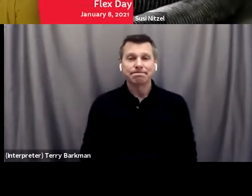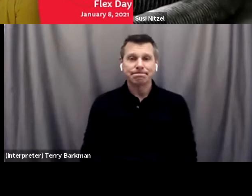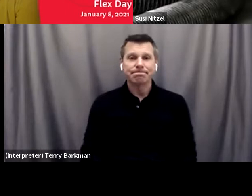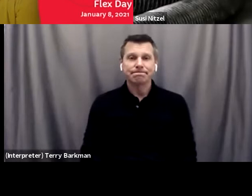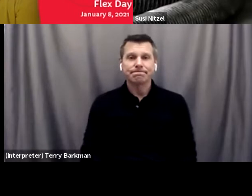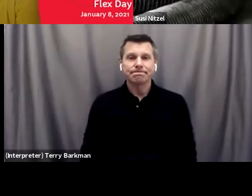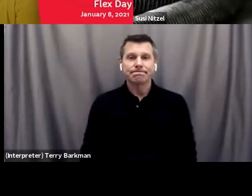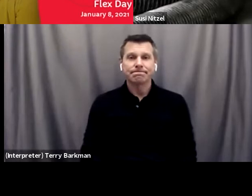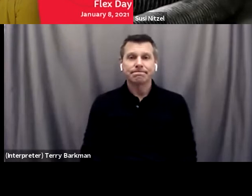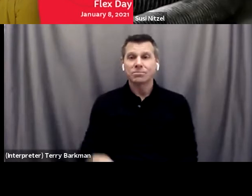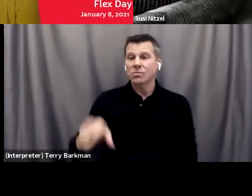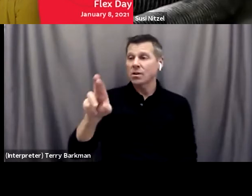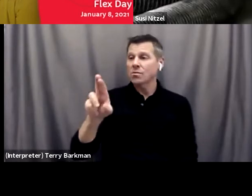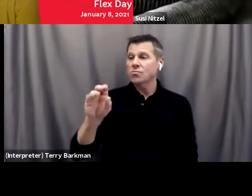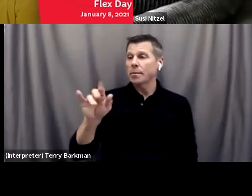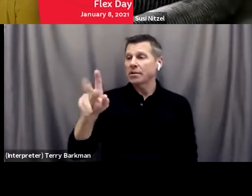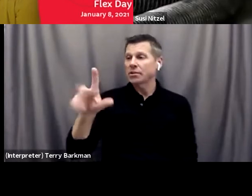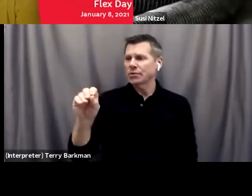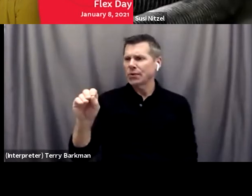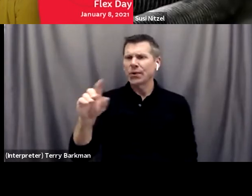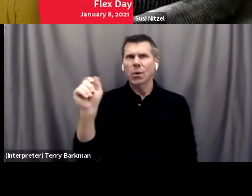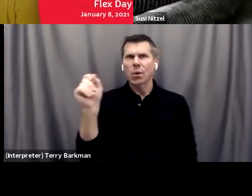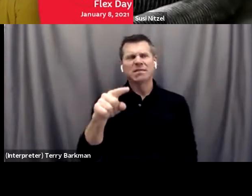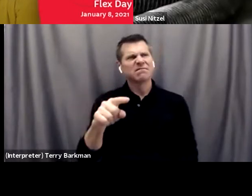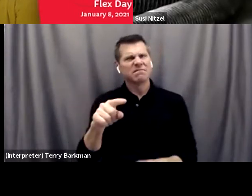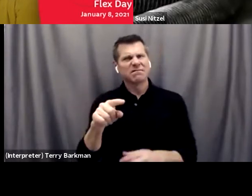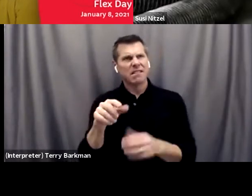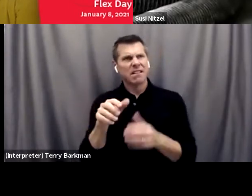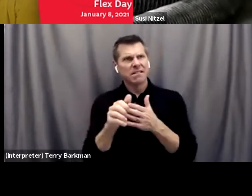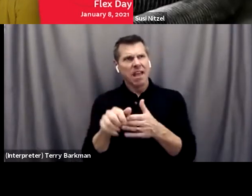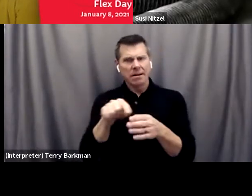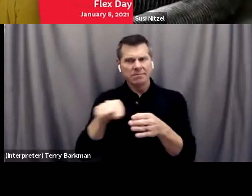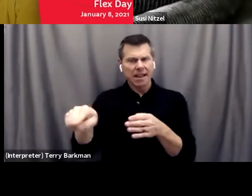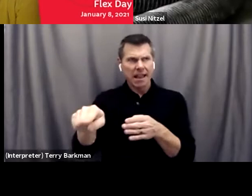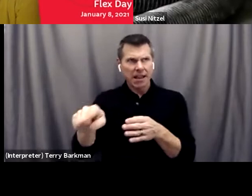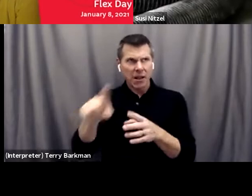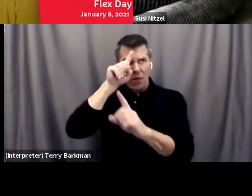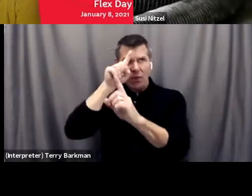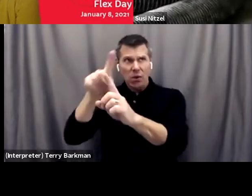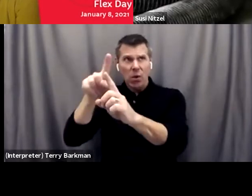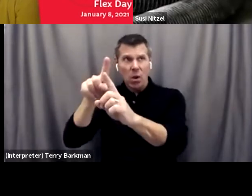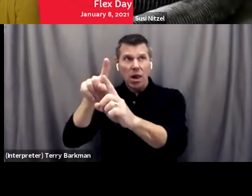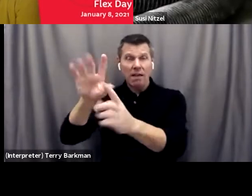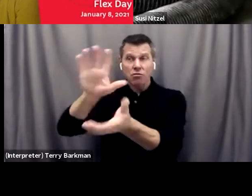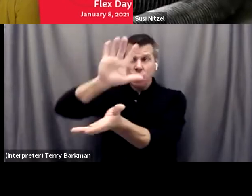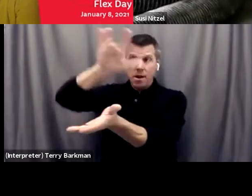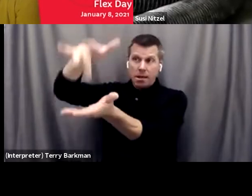Roberto has a question is the goal with guided pathways to decentralize one main location of counseling, and house counselors